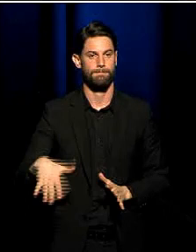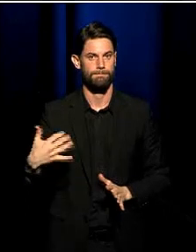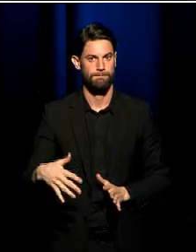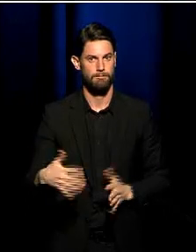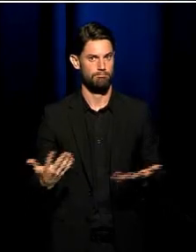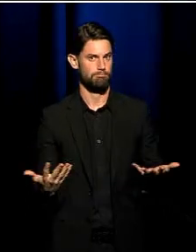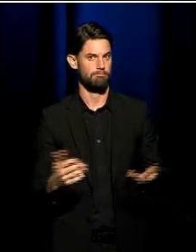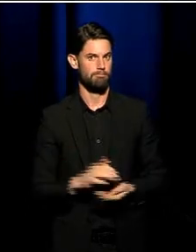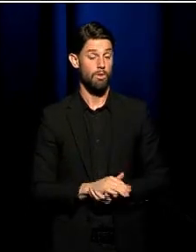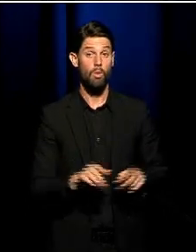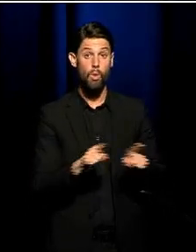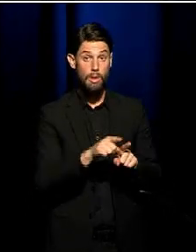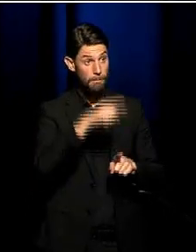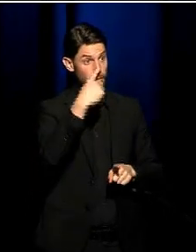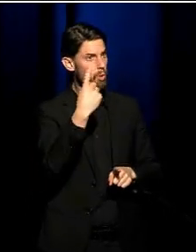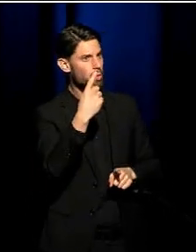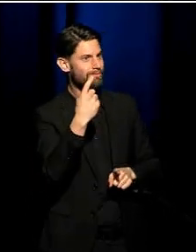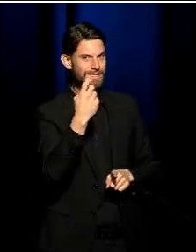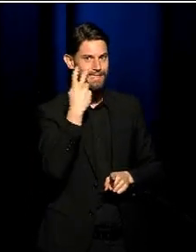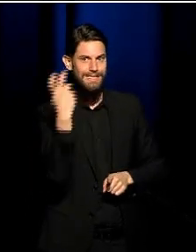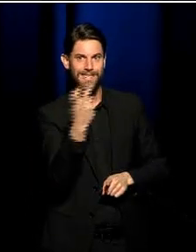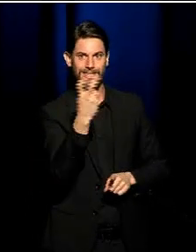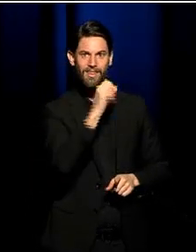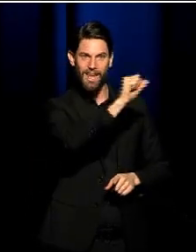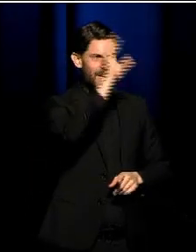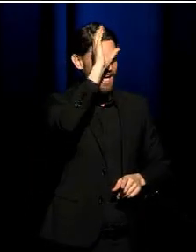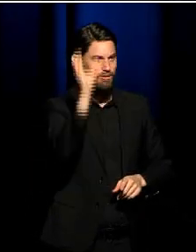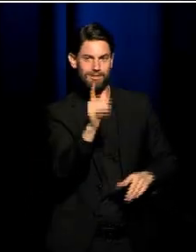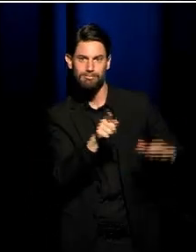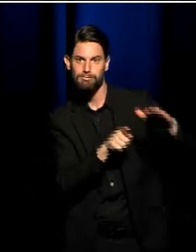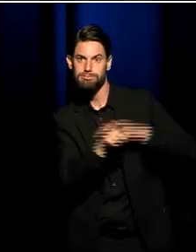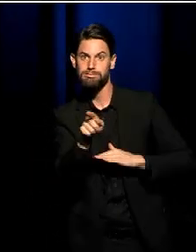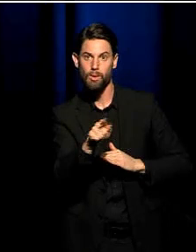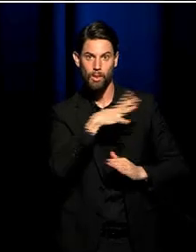including those in Australian immigration detention The Chair earlier